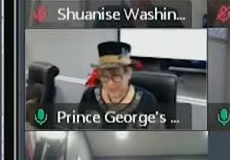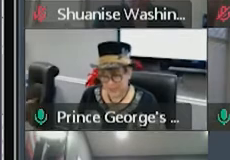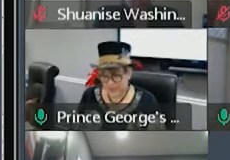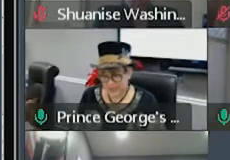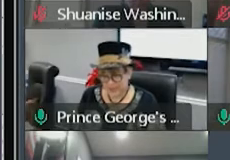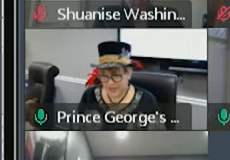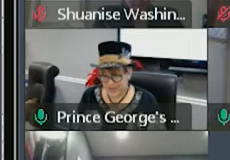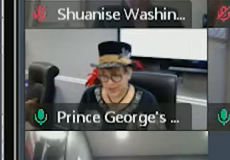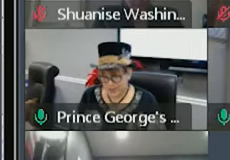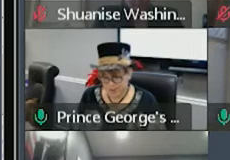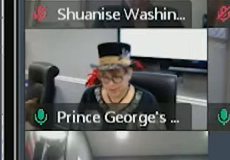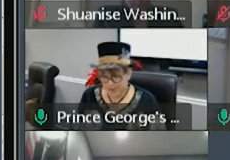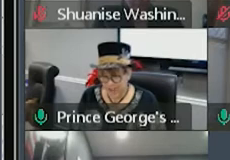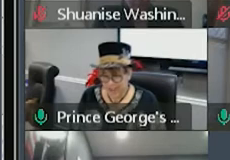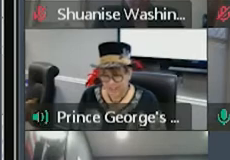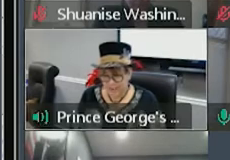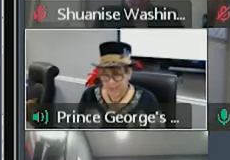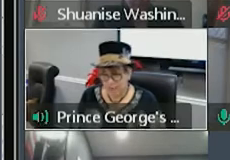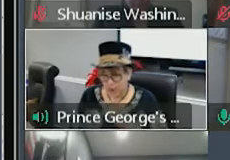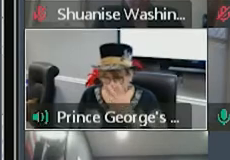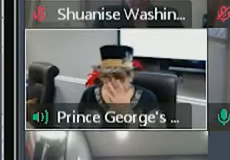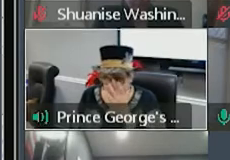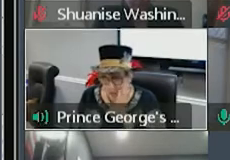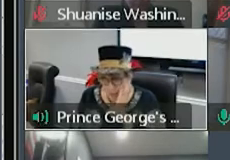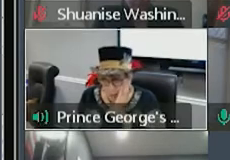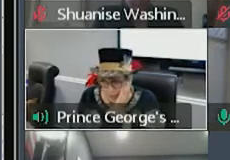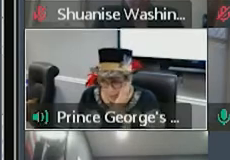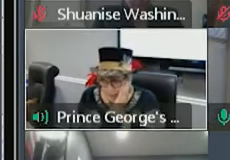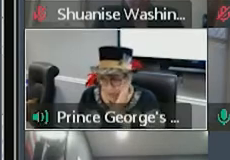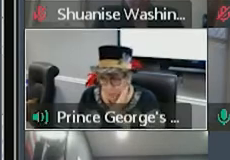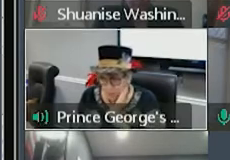Present Madam Chair. Wonderful. And then we have one exhibit. We have applicant's exhibit number one,